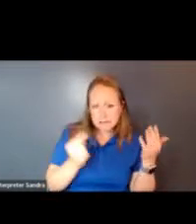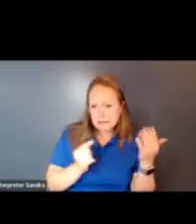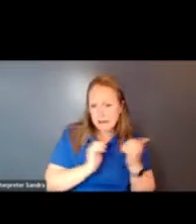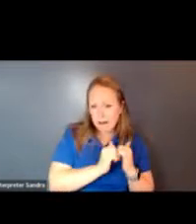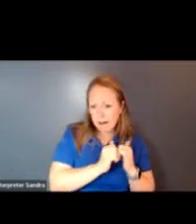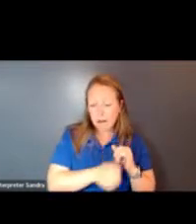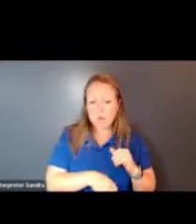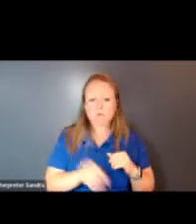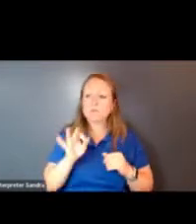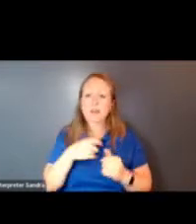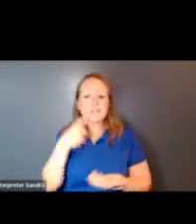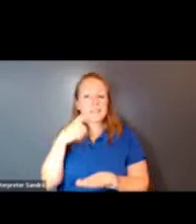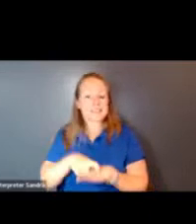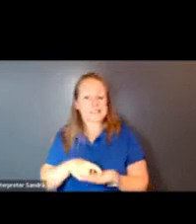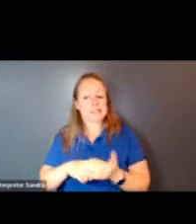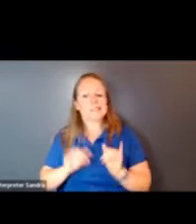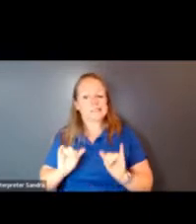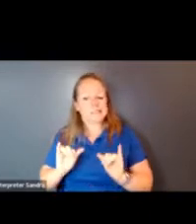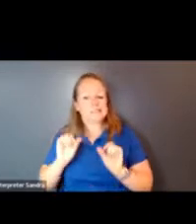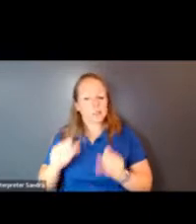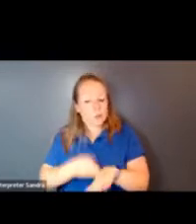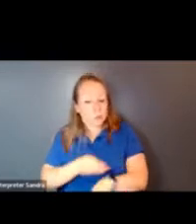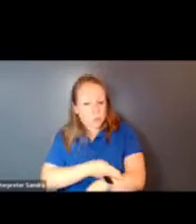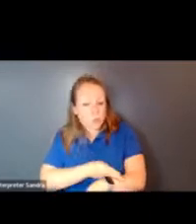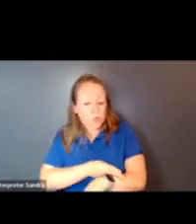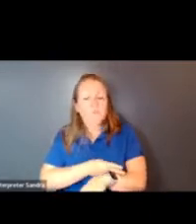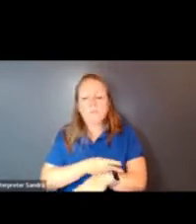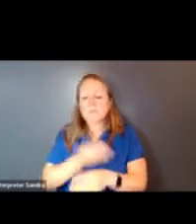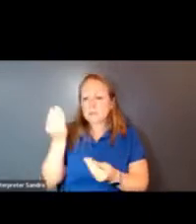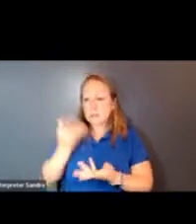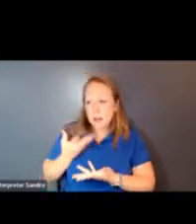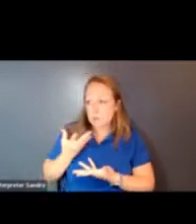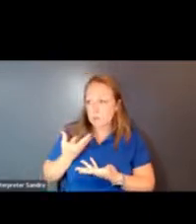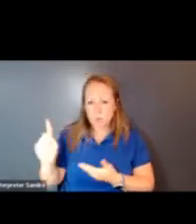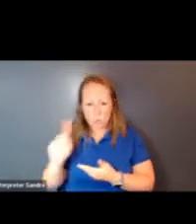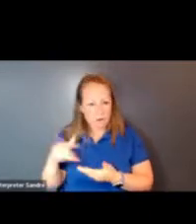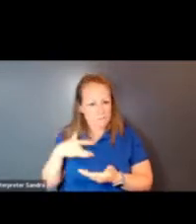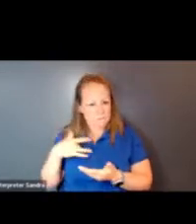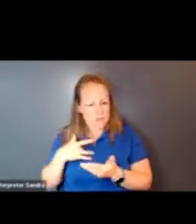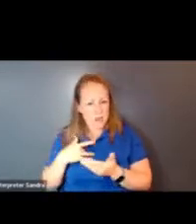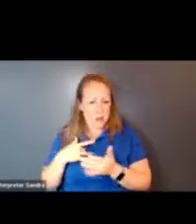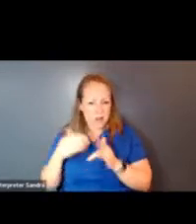needed, and what your wishes are, I think we can have a great